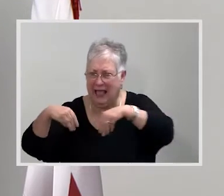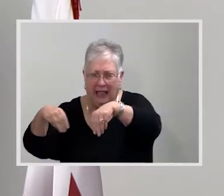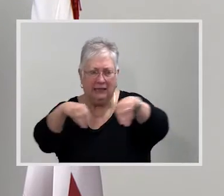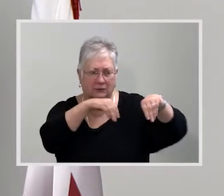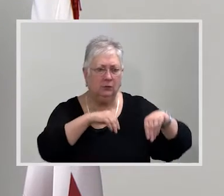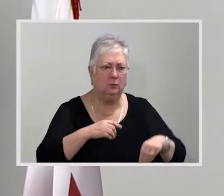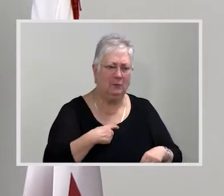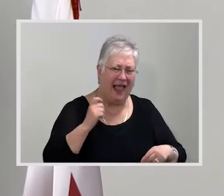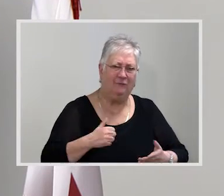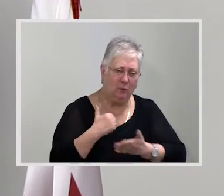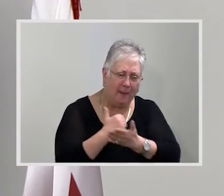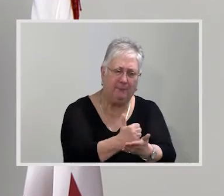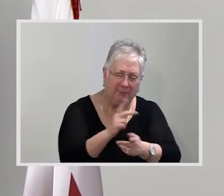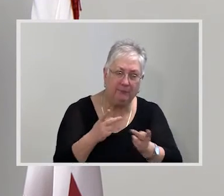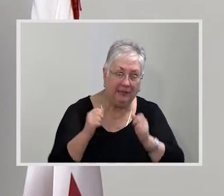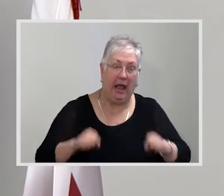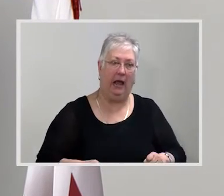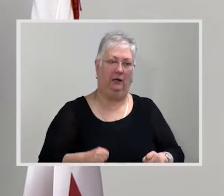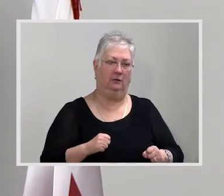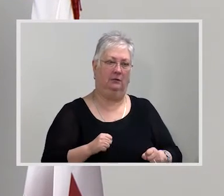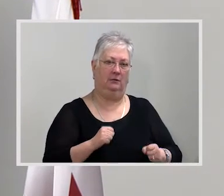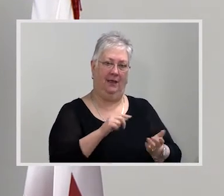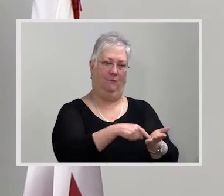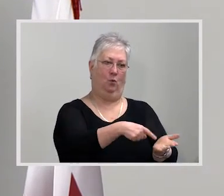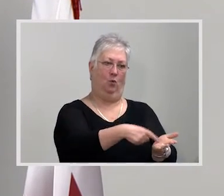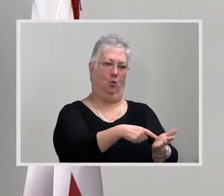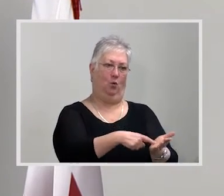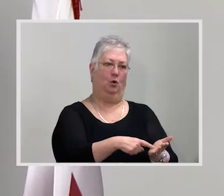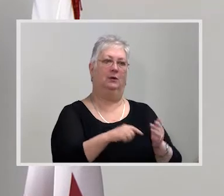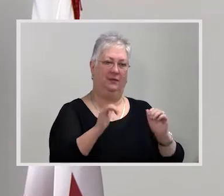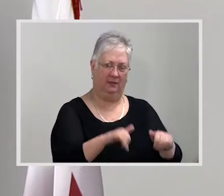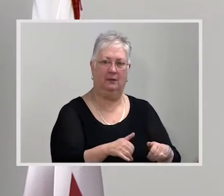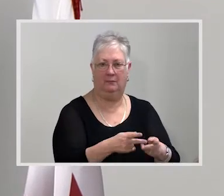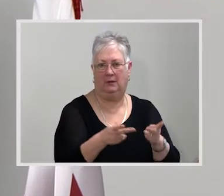MAKING SURE WE'RE INVESTING IN AFFORDABLE HOUSING PROJECTS ALL